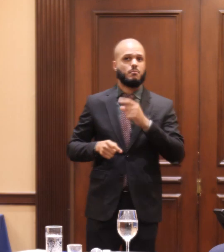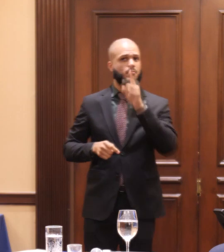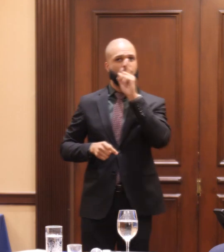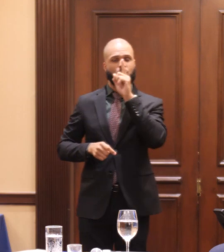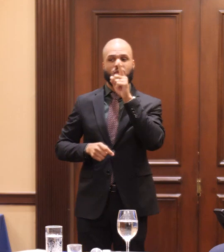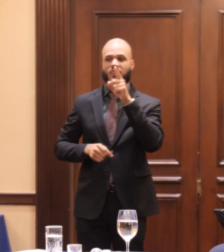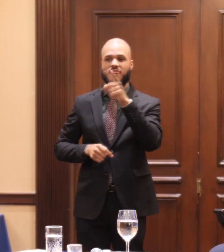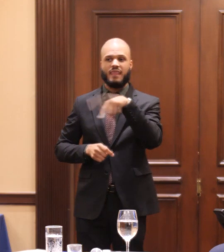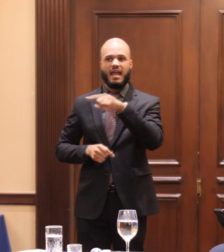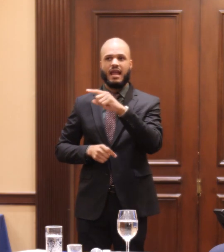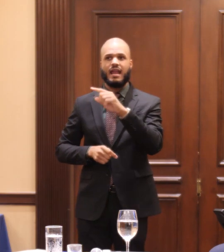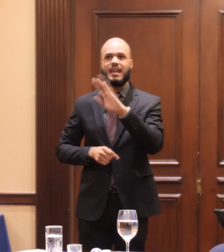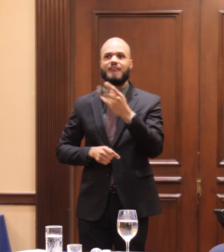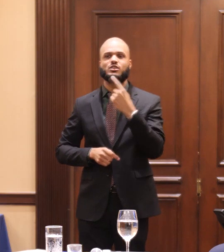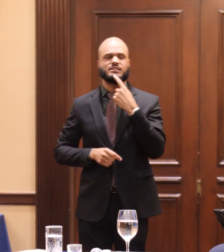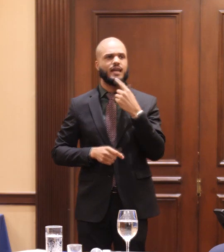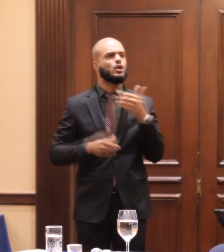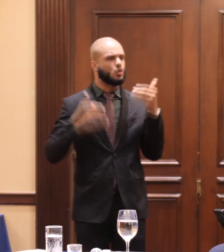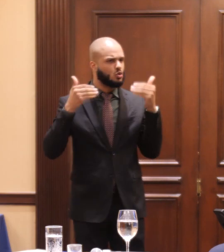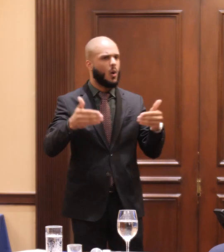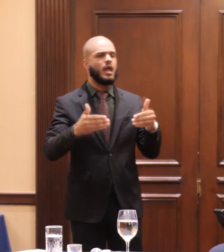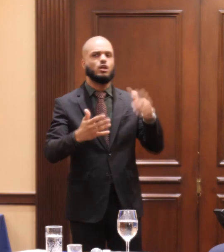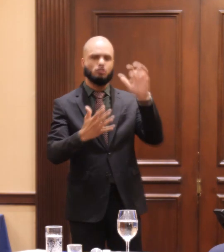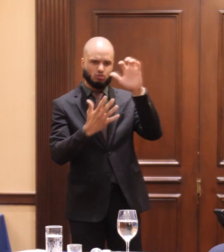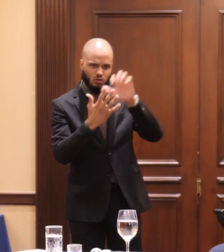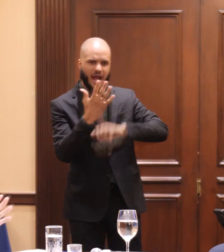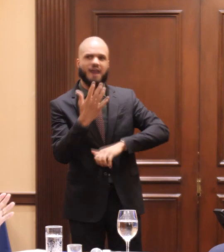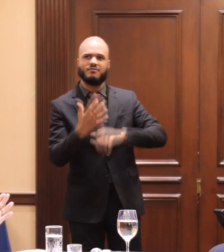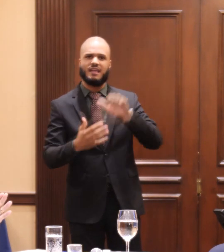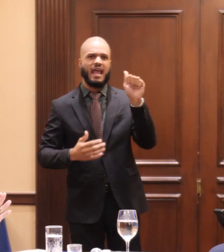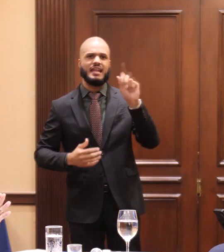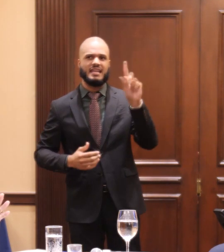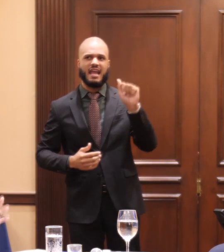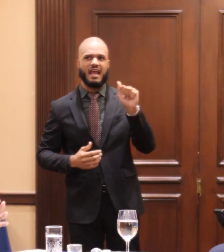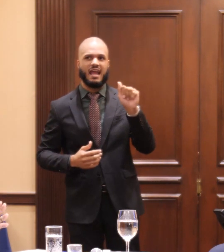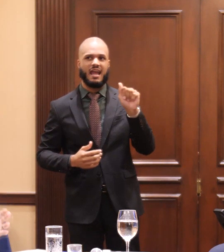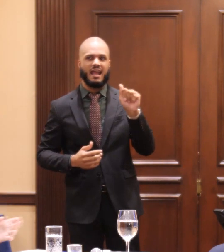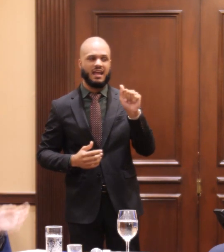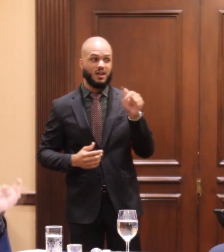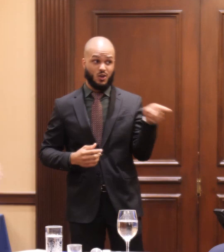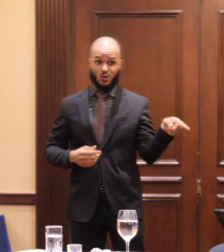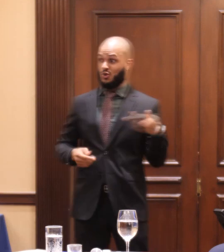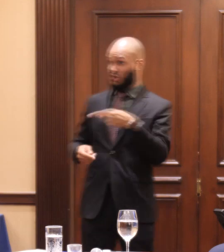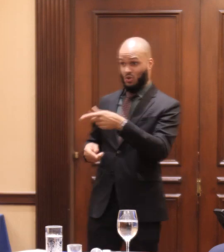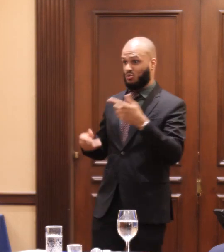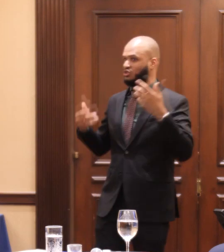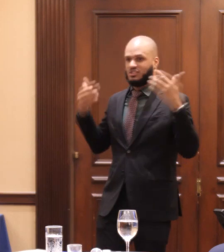said to me draft an ADA. GALLEGOS: you were ready to go. BURGDORF: I was ready to go. That when they finally did